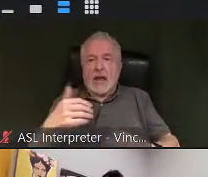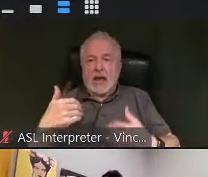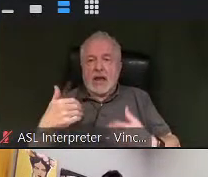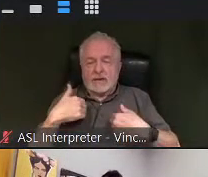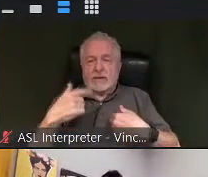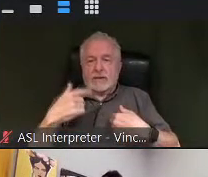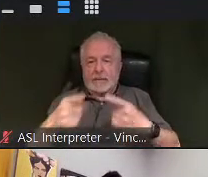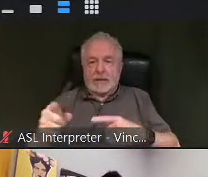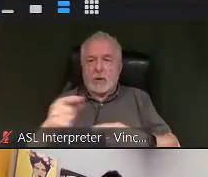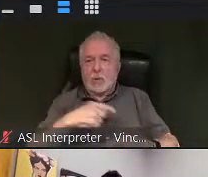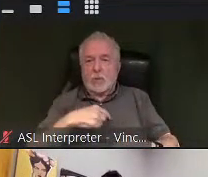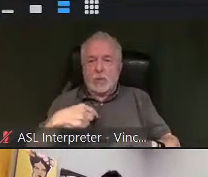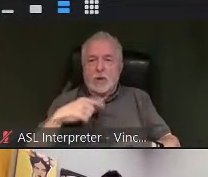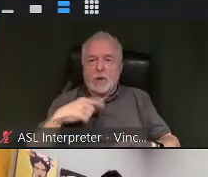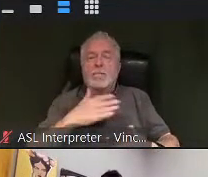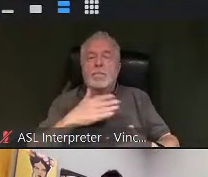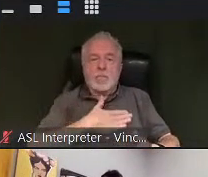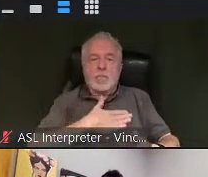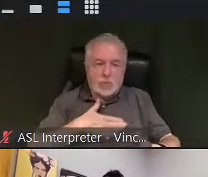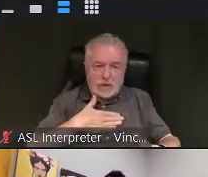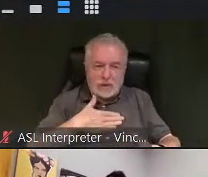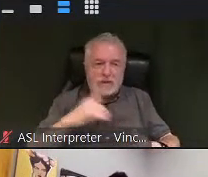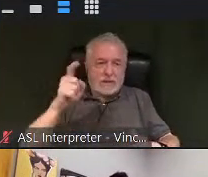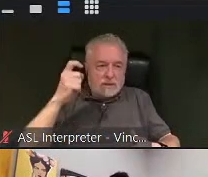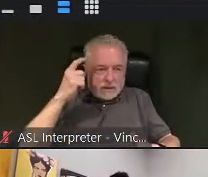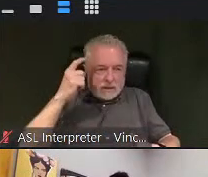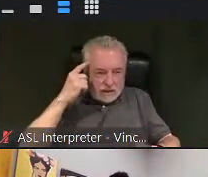And we appreciate that the governor has